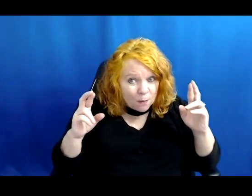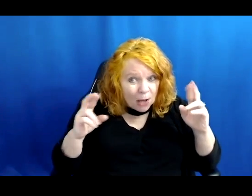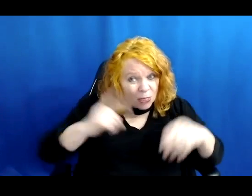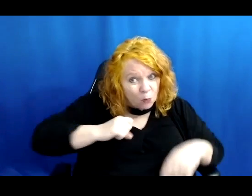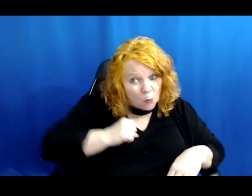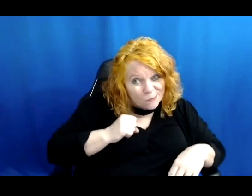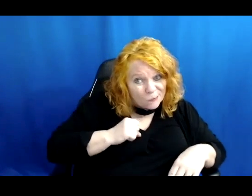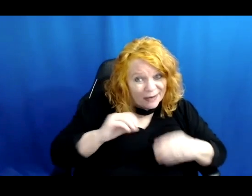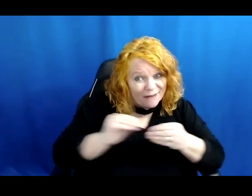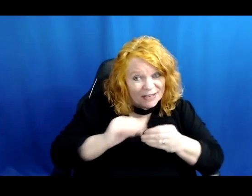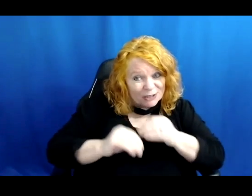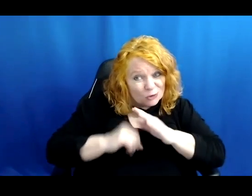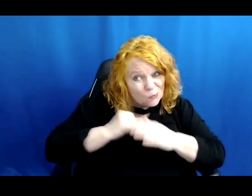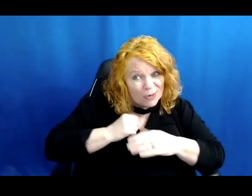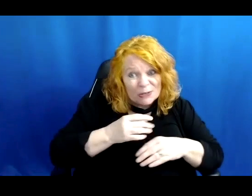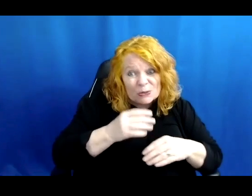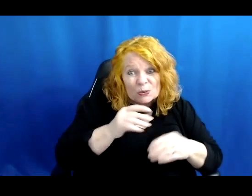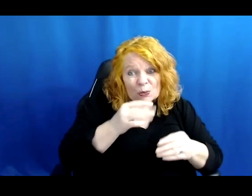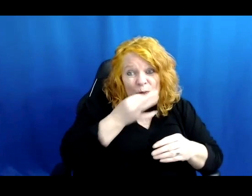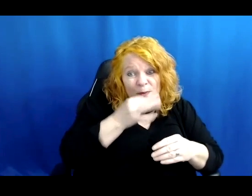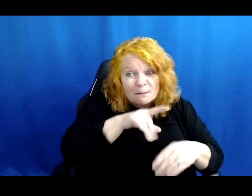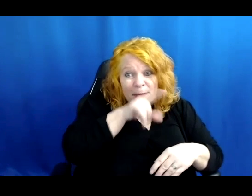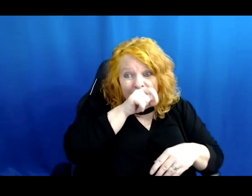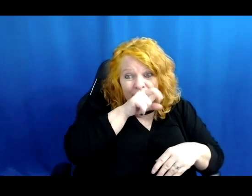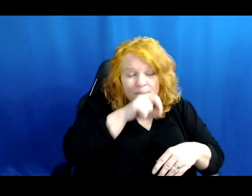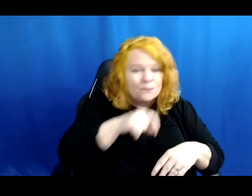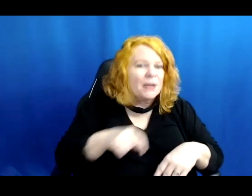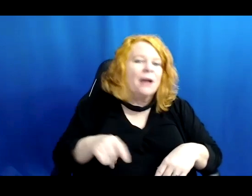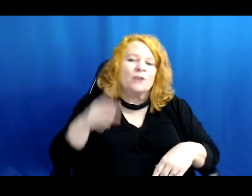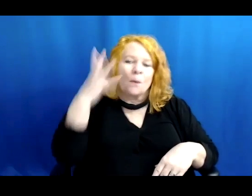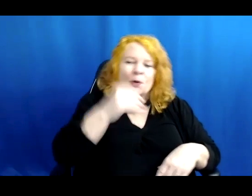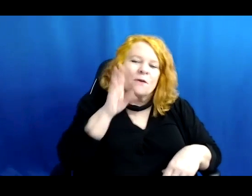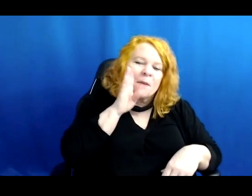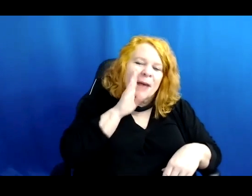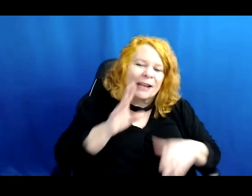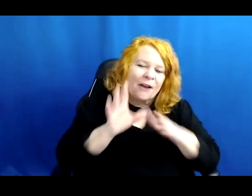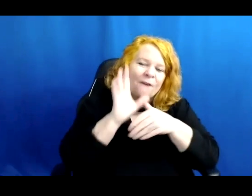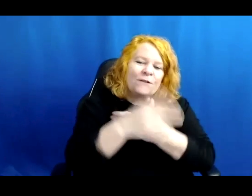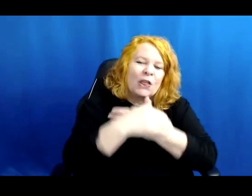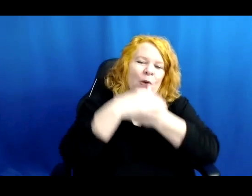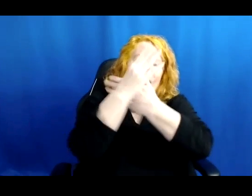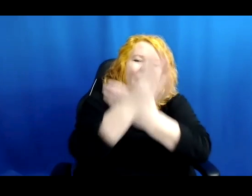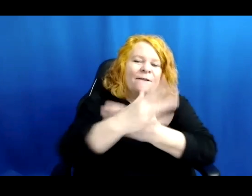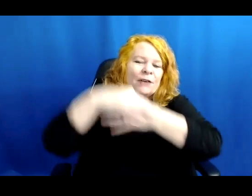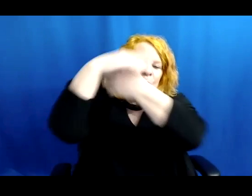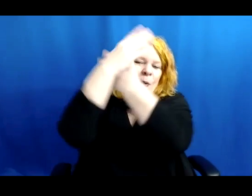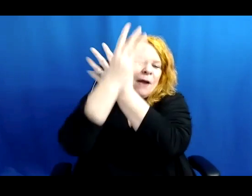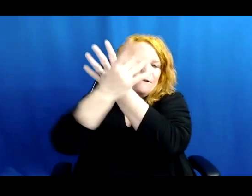Betty Bird flew higher and higher, higher and higher, and higher into the sky as she